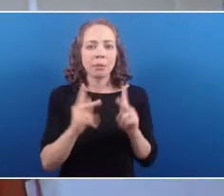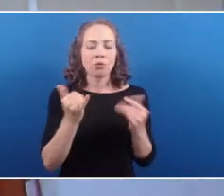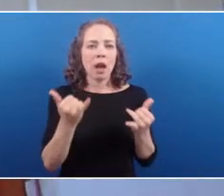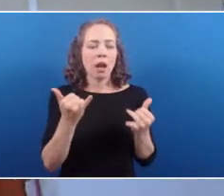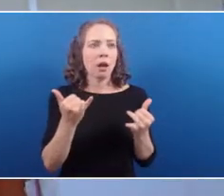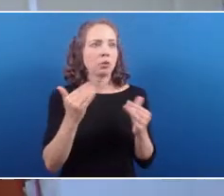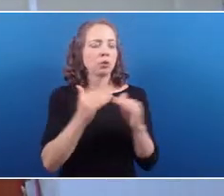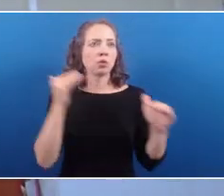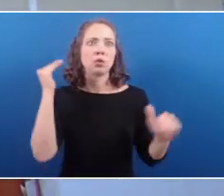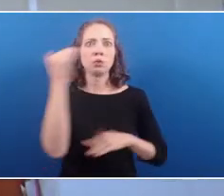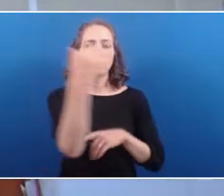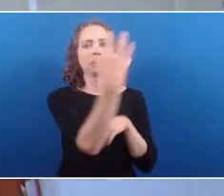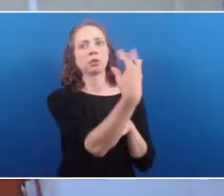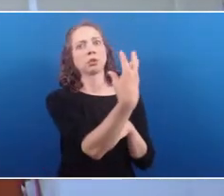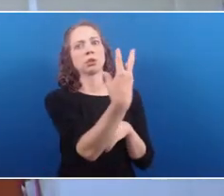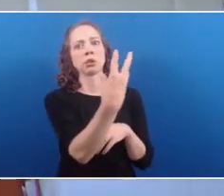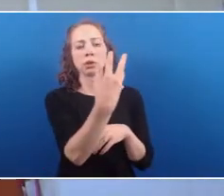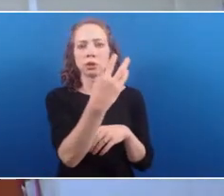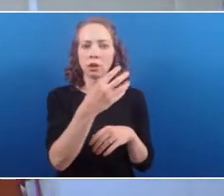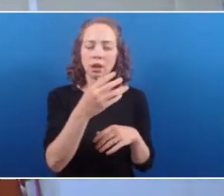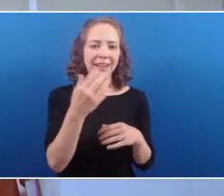It’s really great to have the camera on to feel connected, but